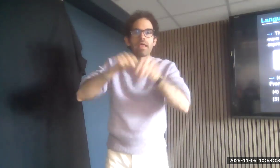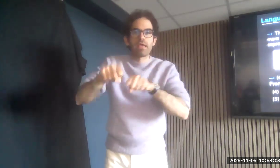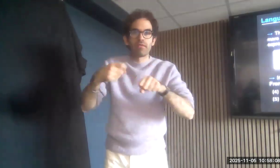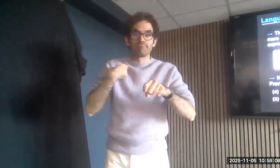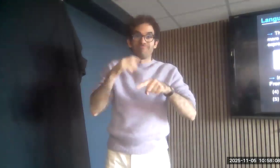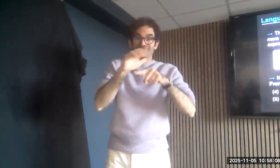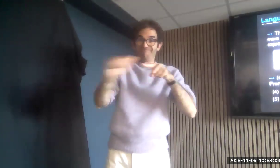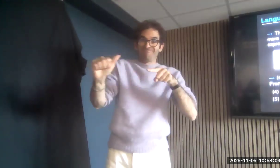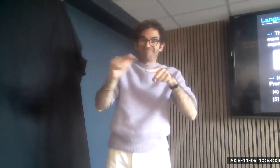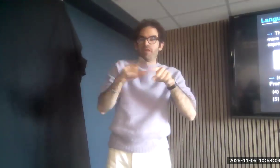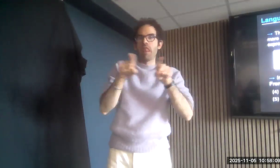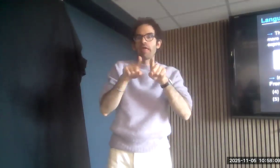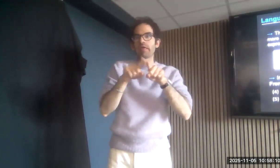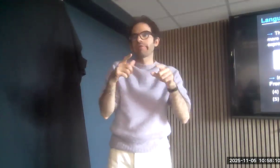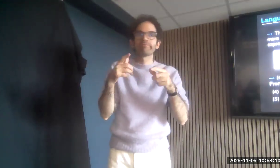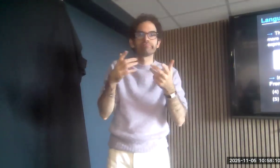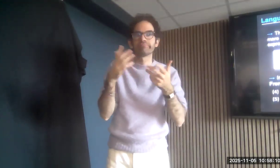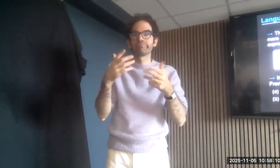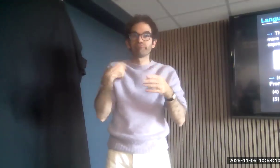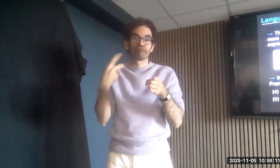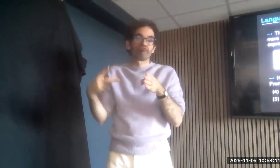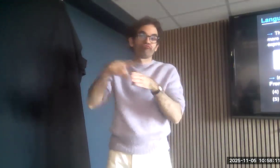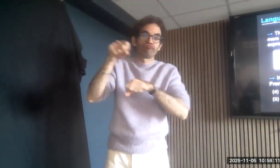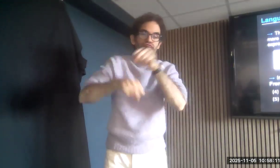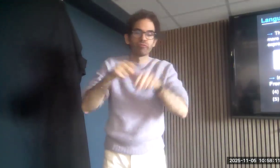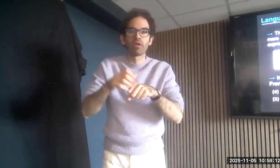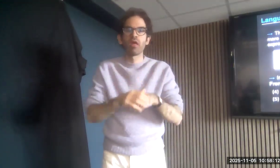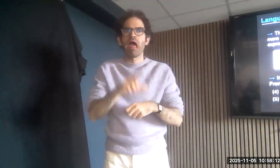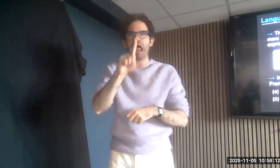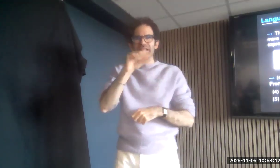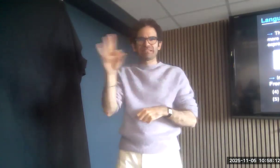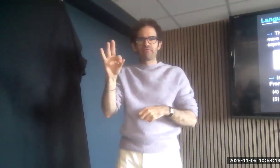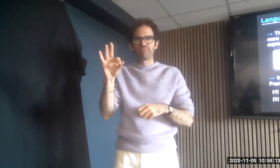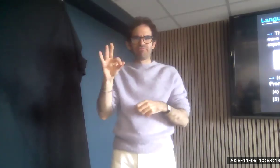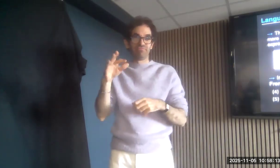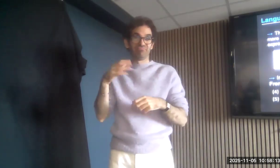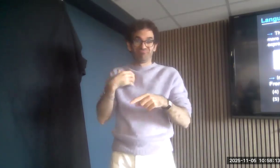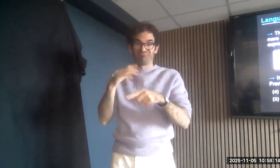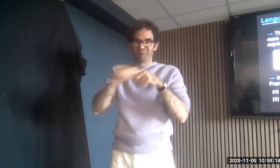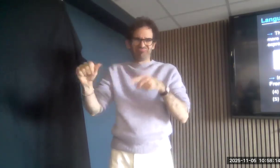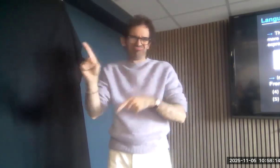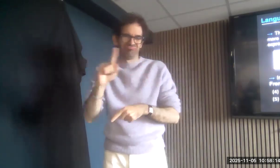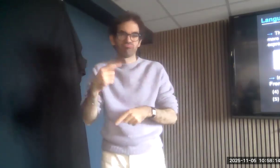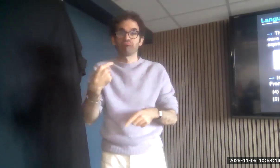So, in French, you can say je fais du vélo Which is, I ride a bike.